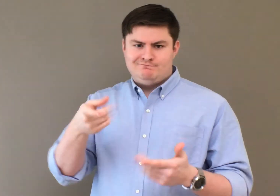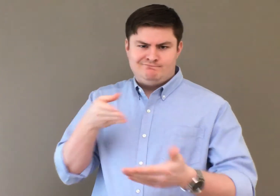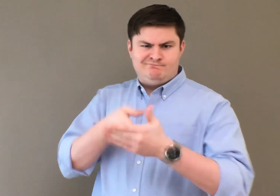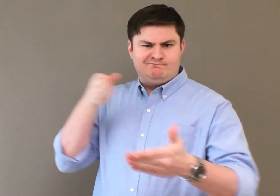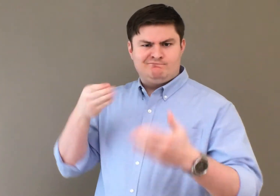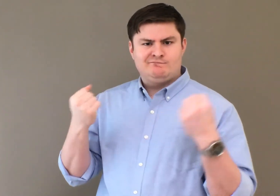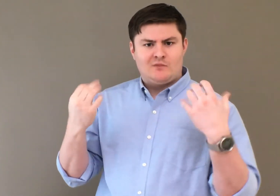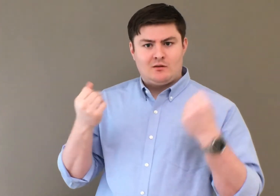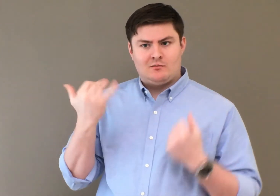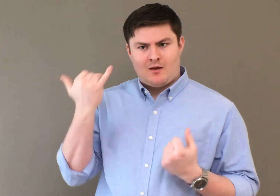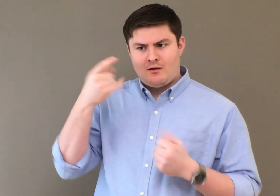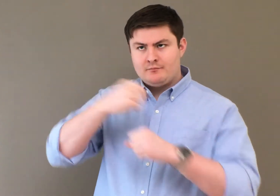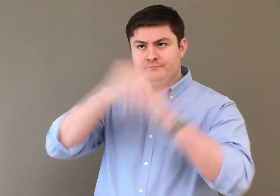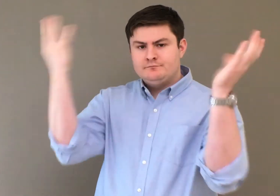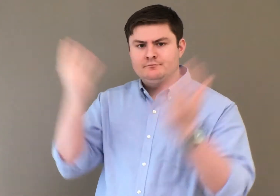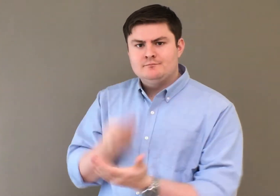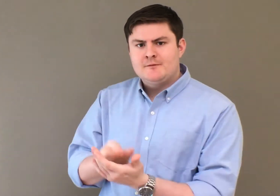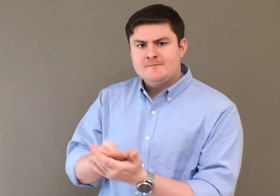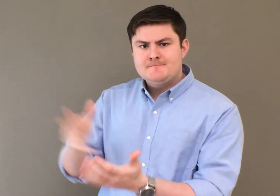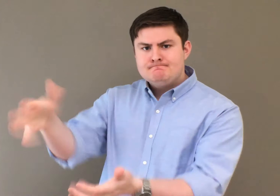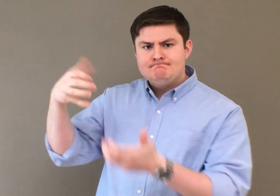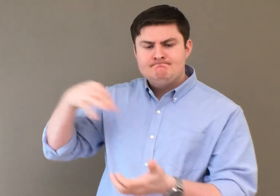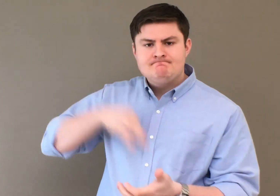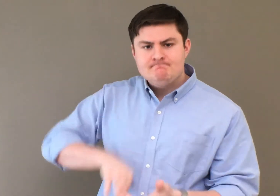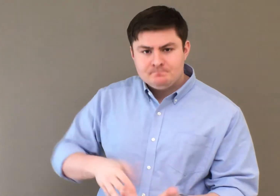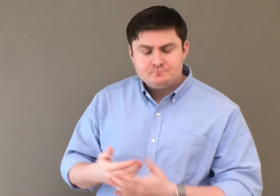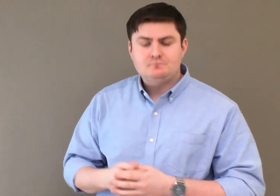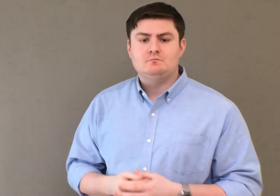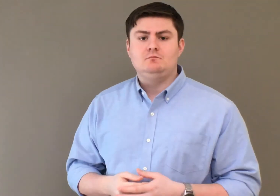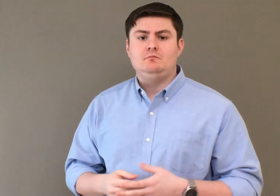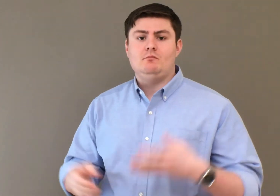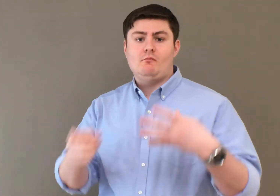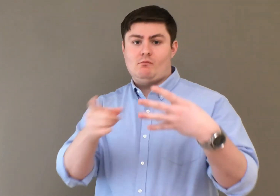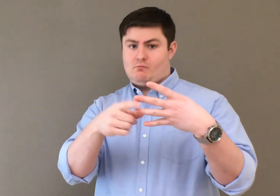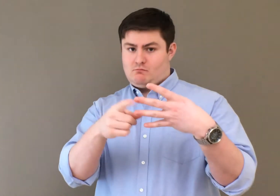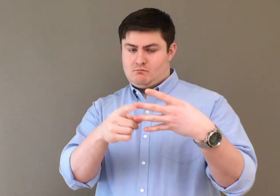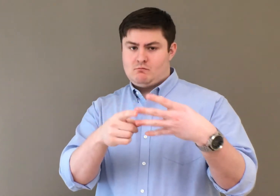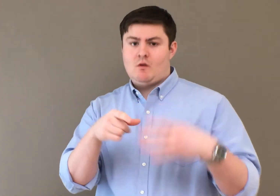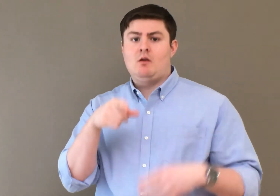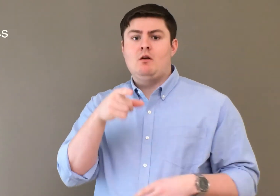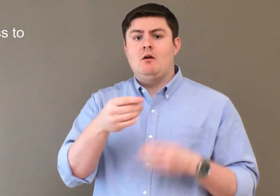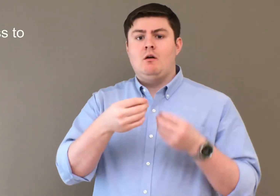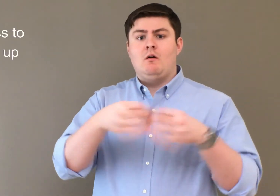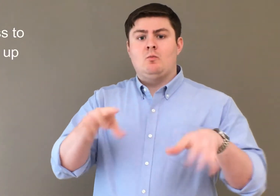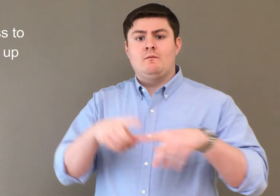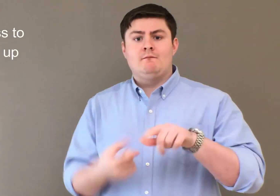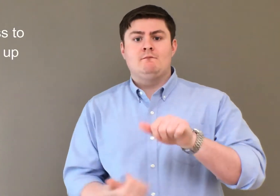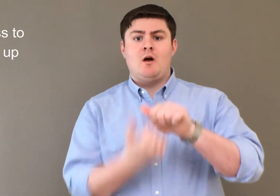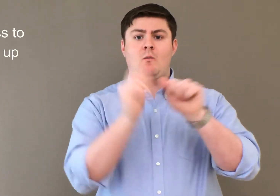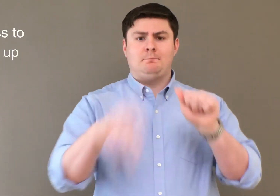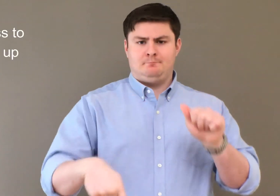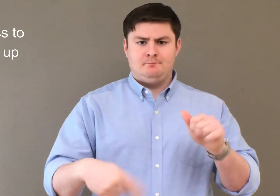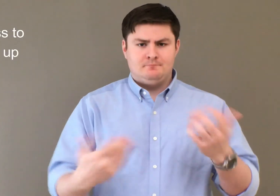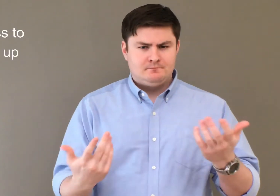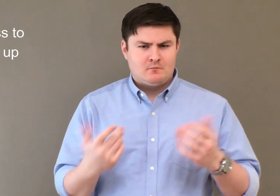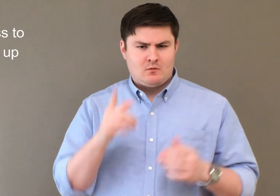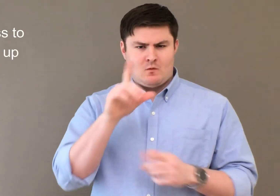like cochlear implants and hearing aids that make them money. The second problem is called “loss to follow up”.